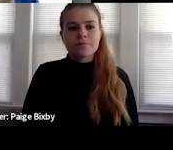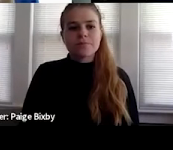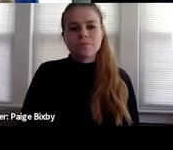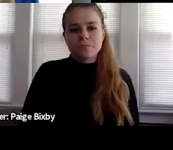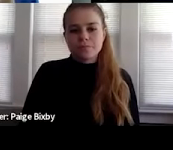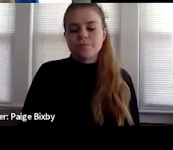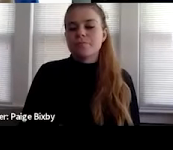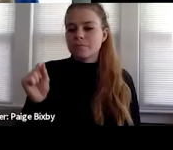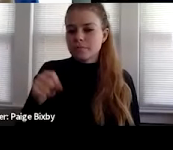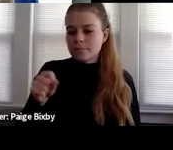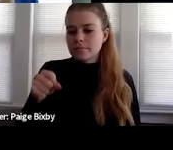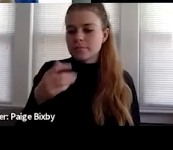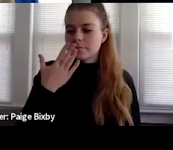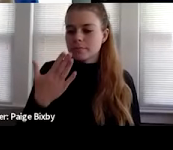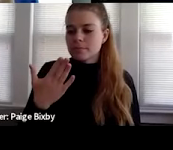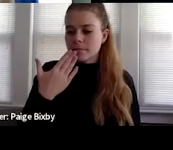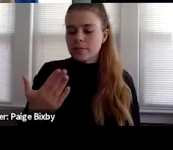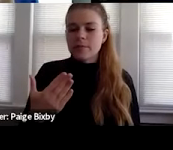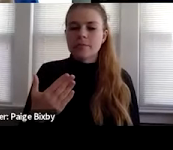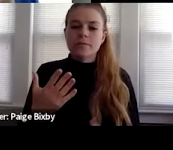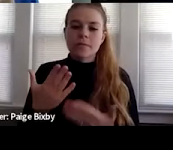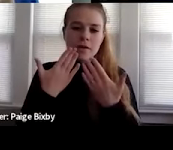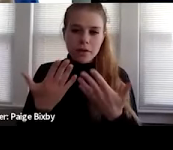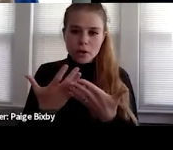Yes, thank you. So I just wanted to say thanks so much